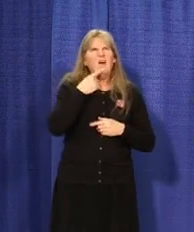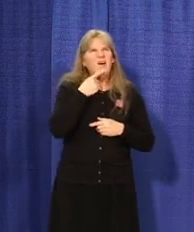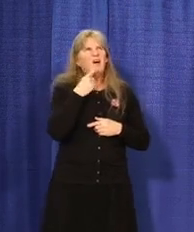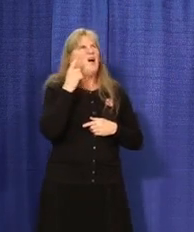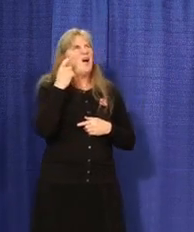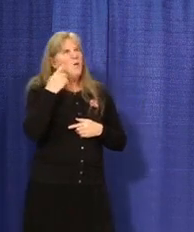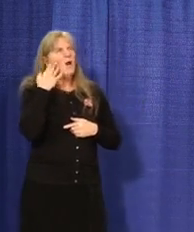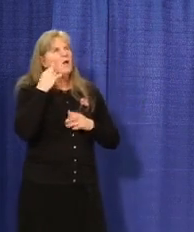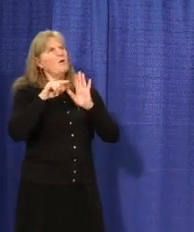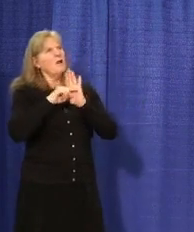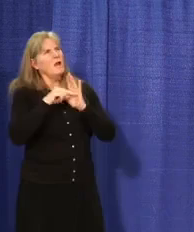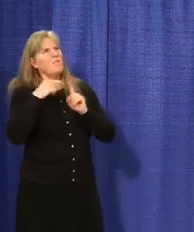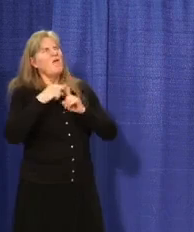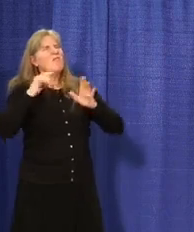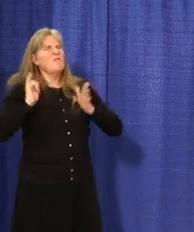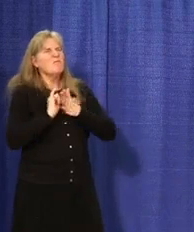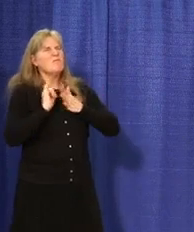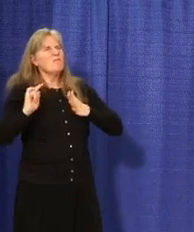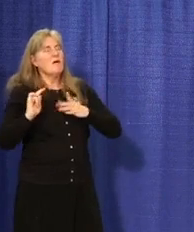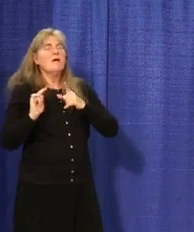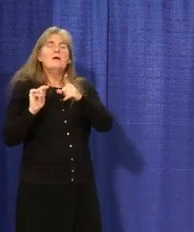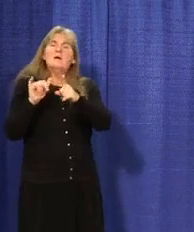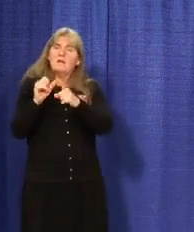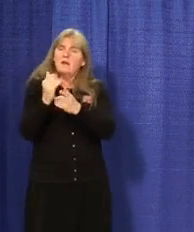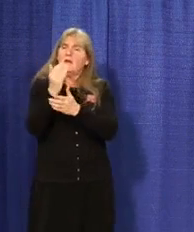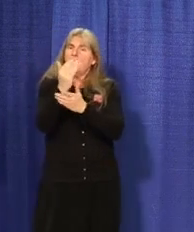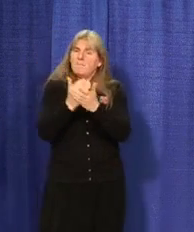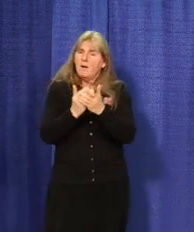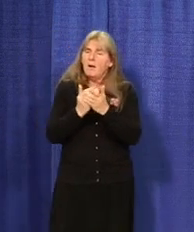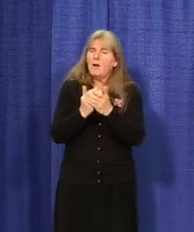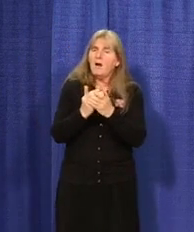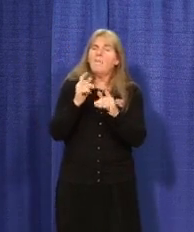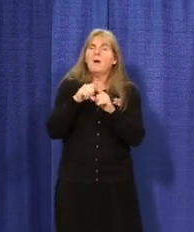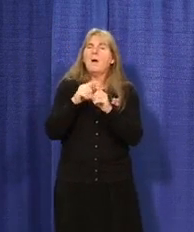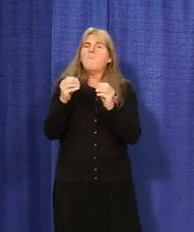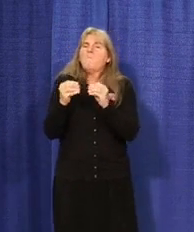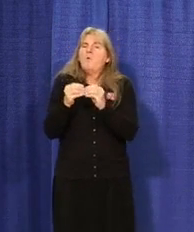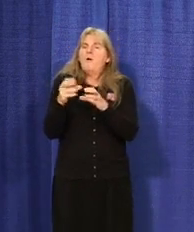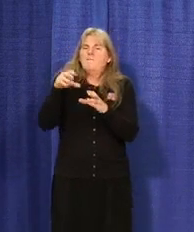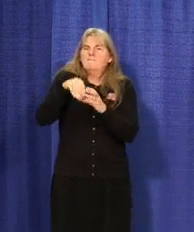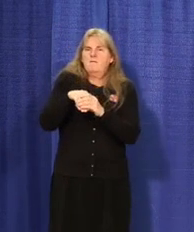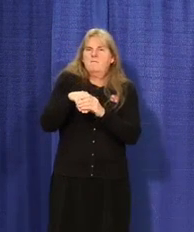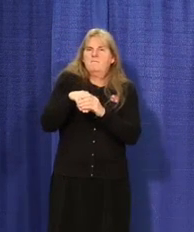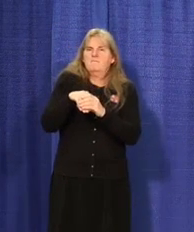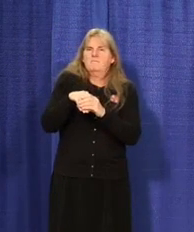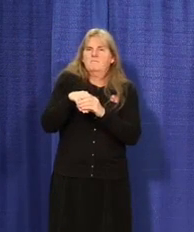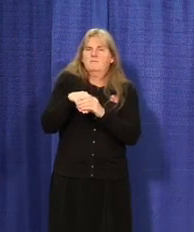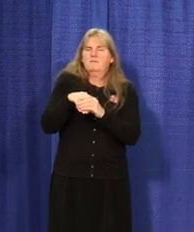negative, that is part of the story but it is not the whole story.